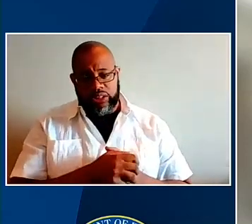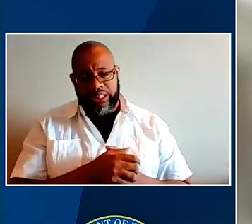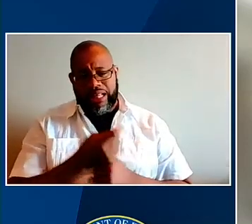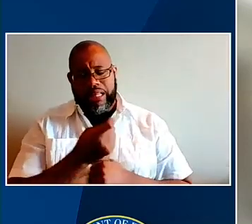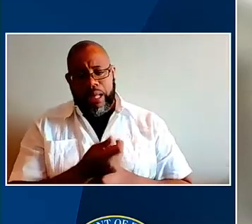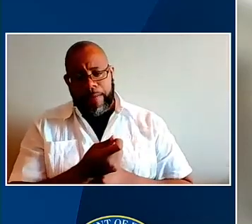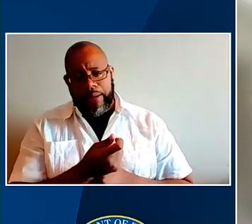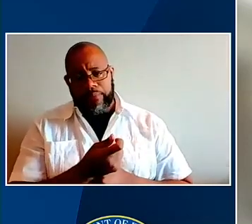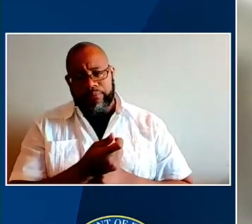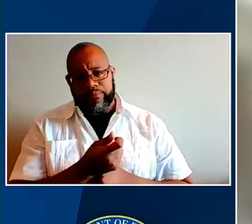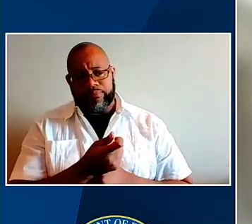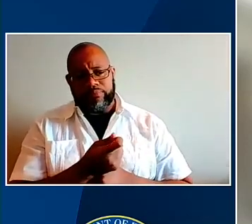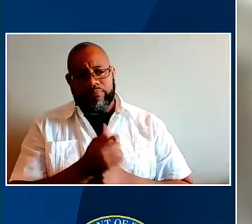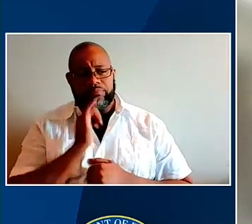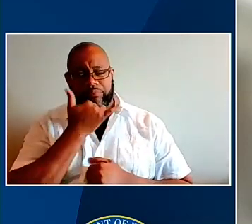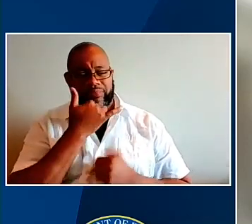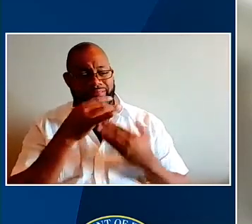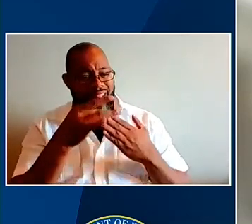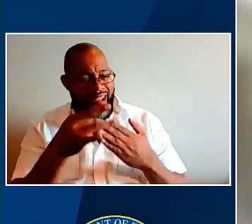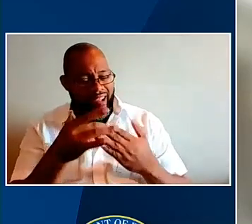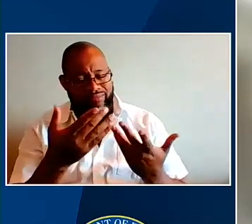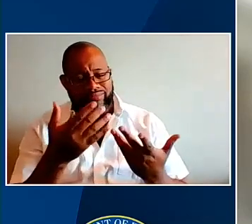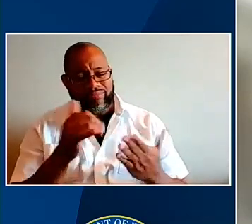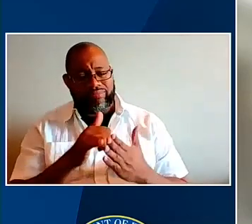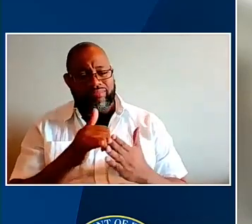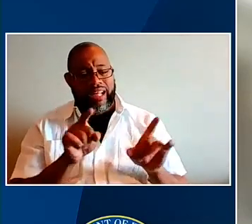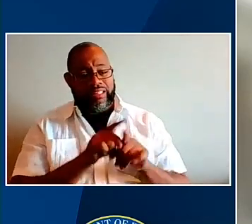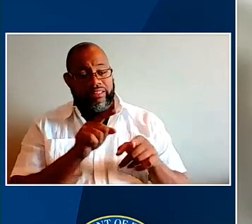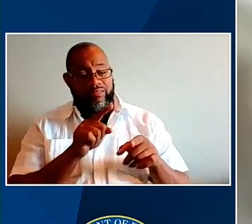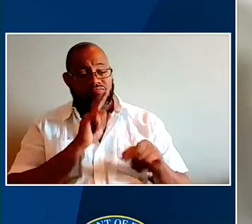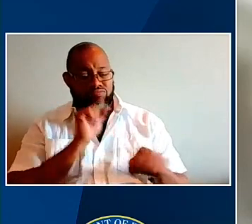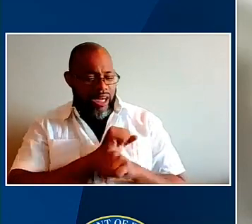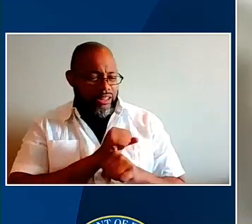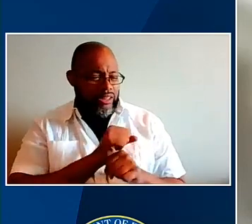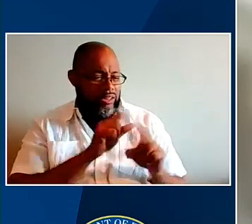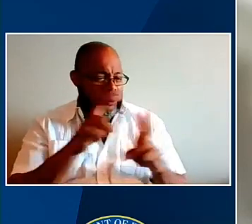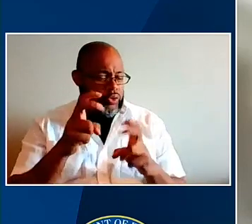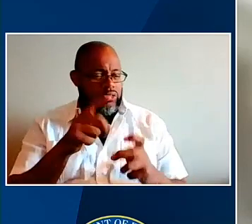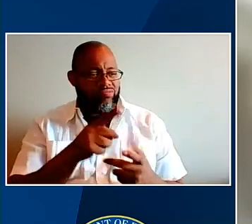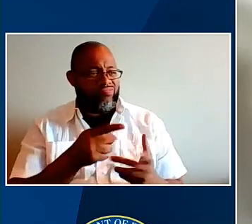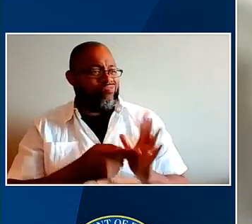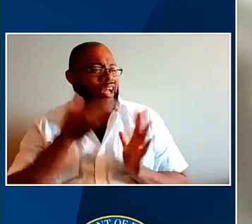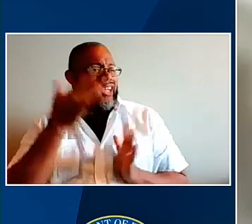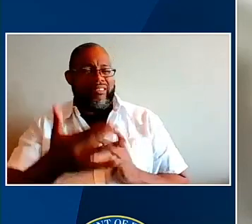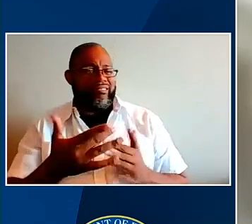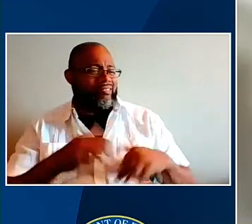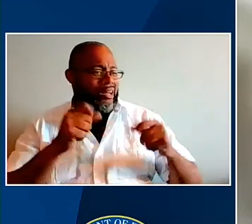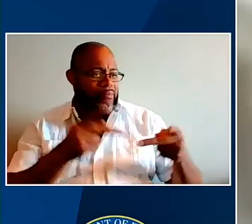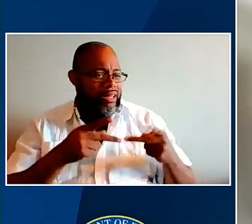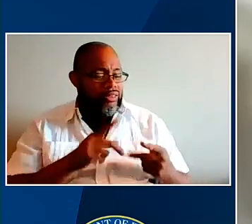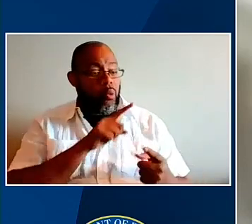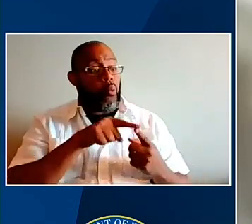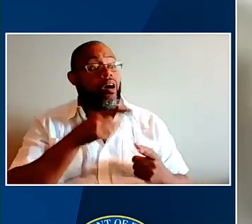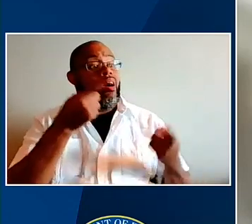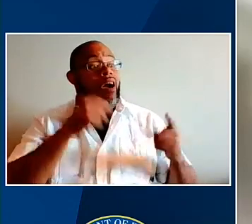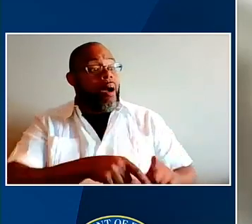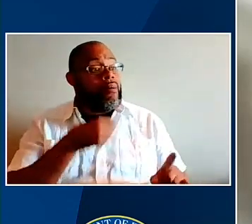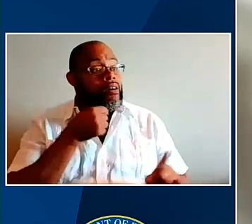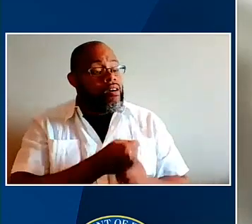misguided in that, as a practical matter, they rarely take place. And when they do, I mean, it's a long